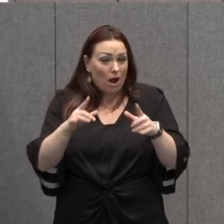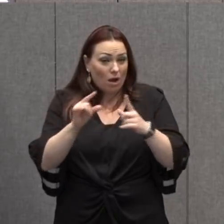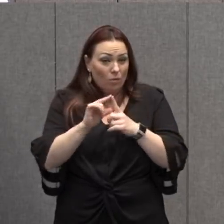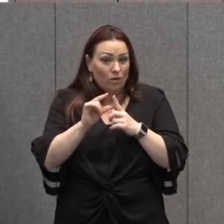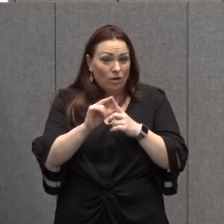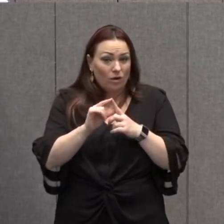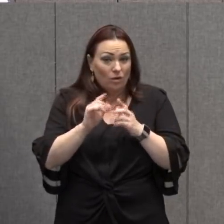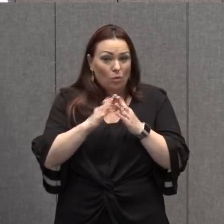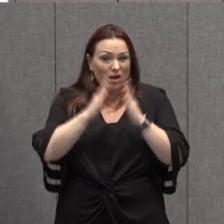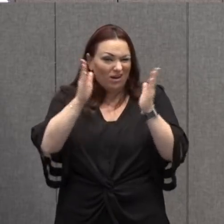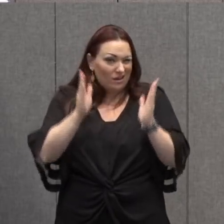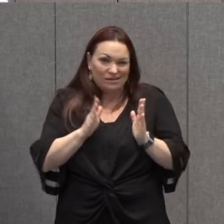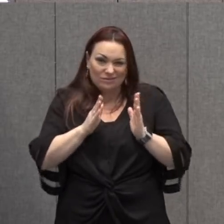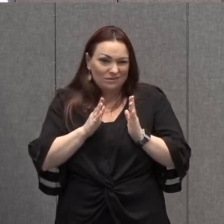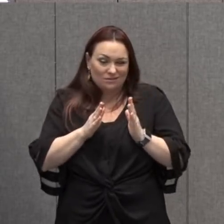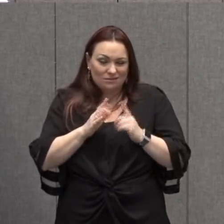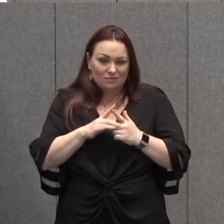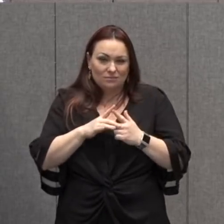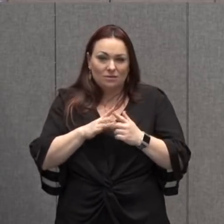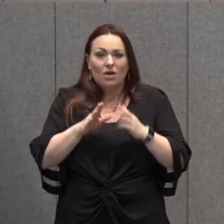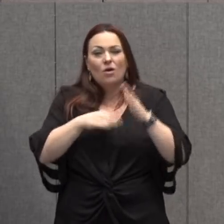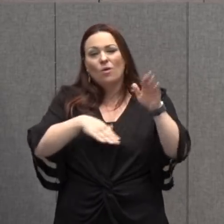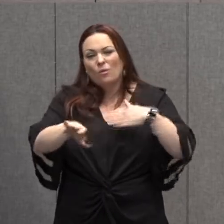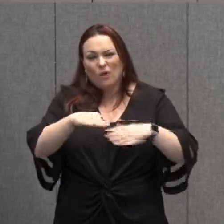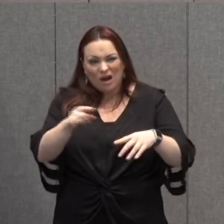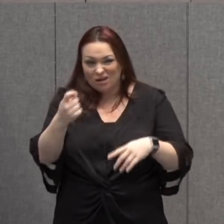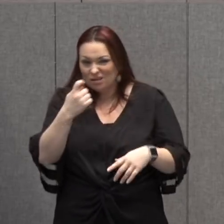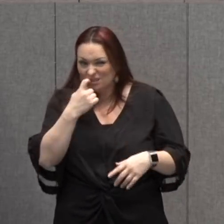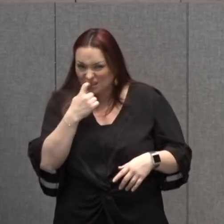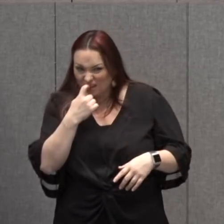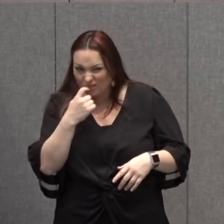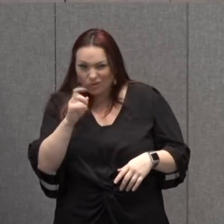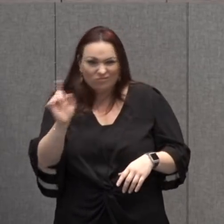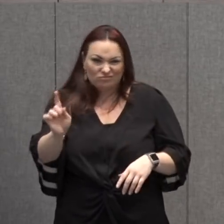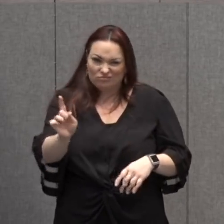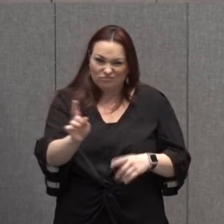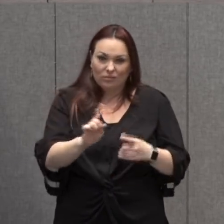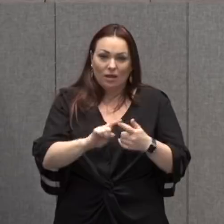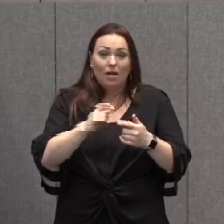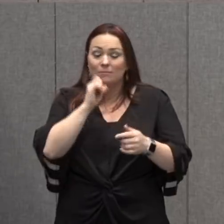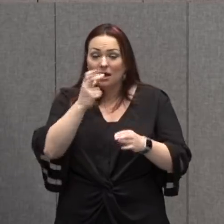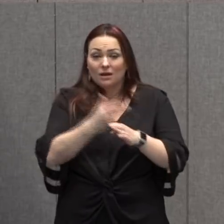Is there a walk house? No. Walk tooth? No. - How about a walk tooth? So I'm not gonna use those.